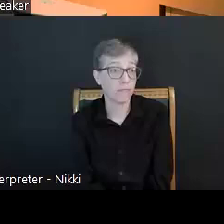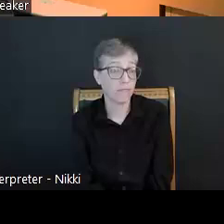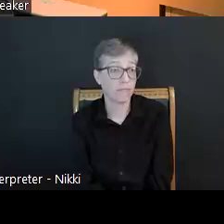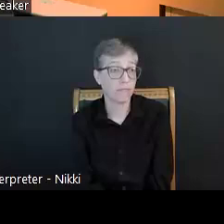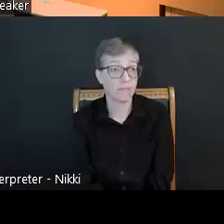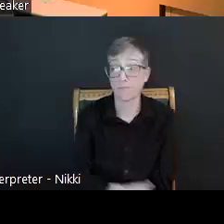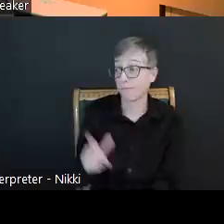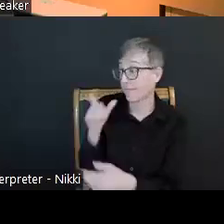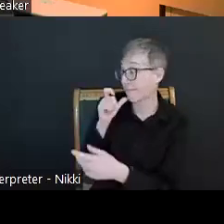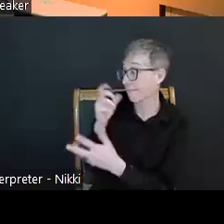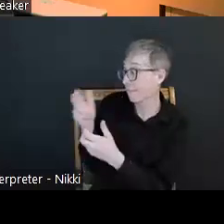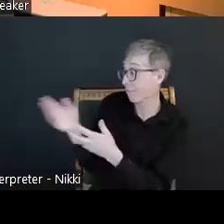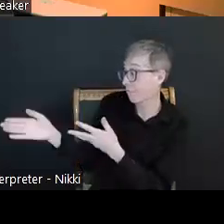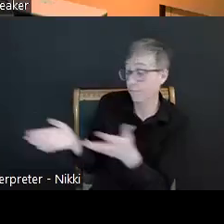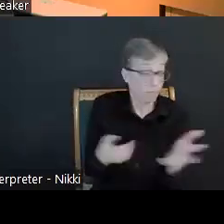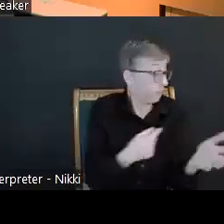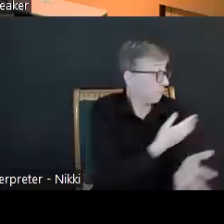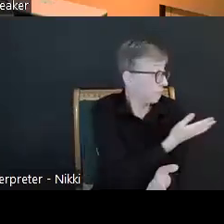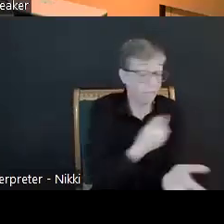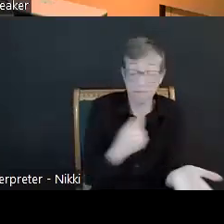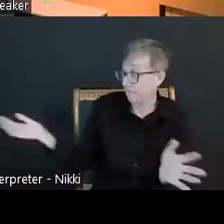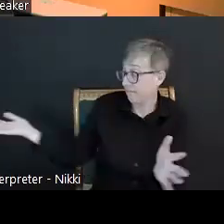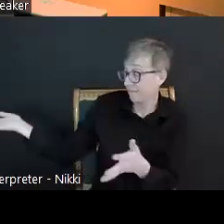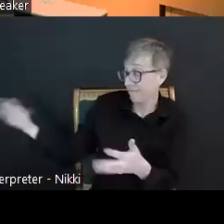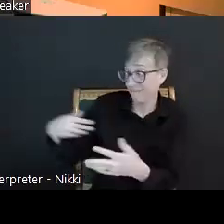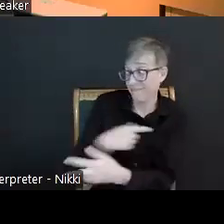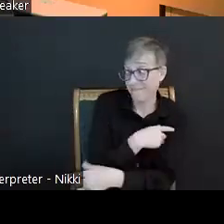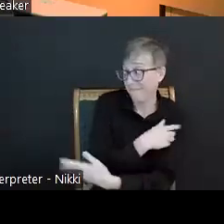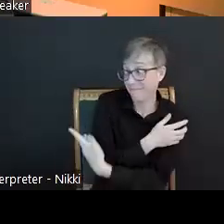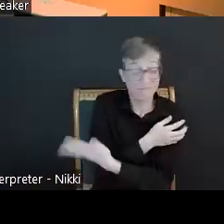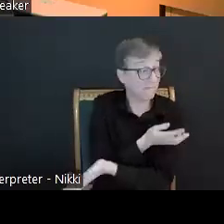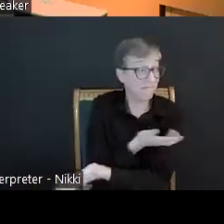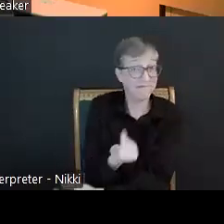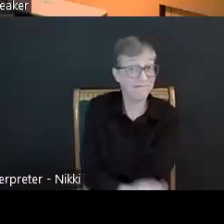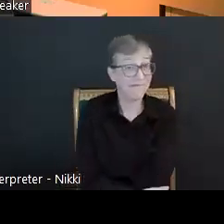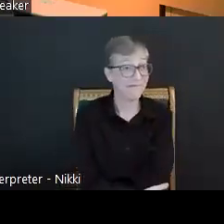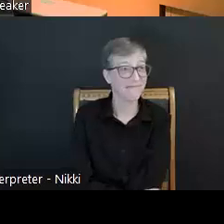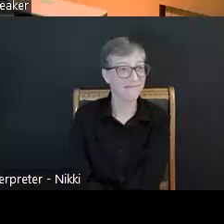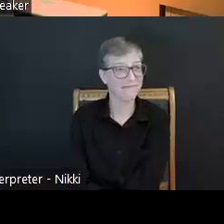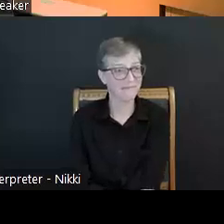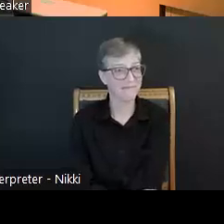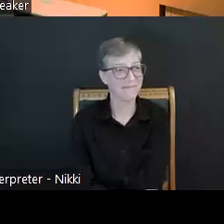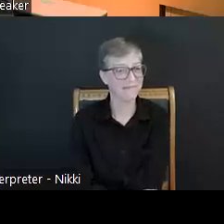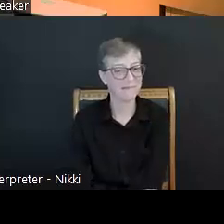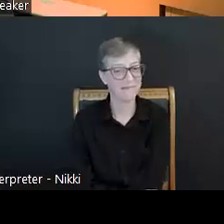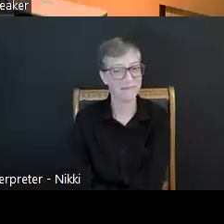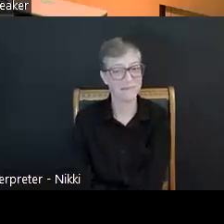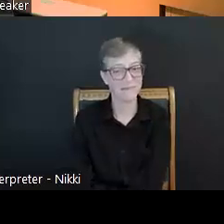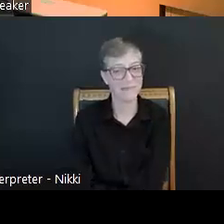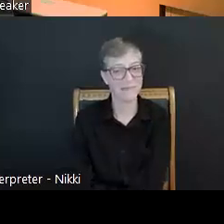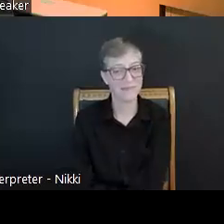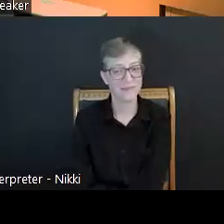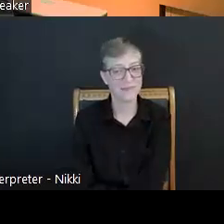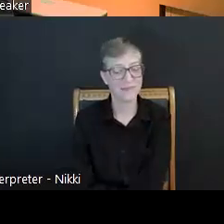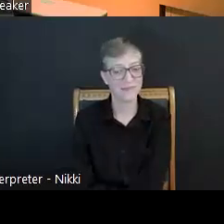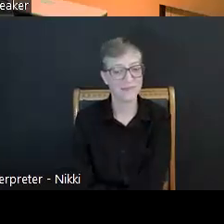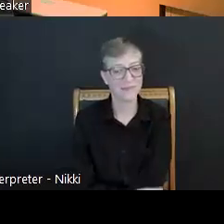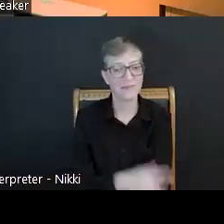take um one thing that I think comes up a lot and why our medical legal partnership